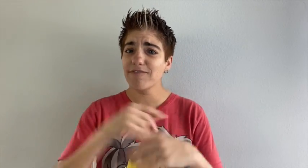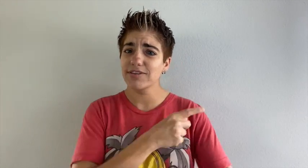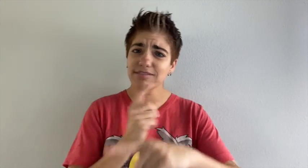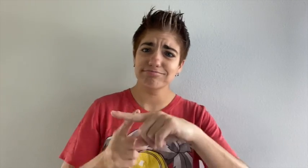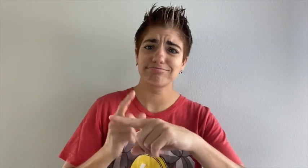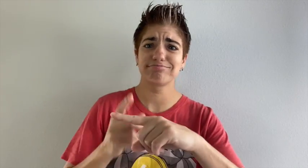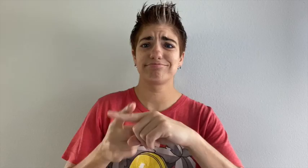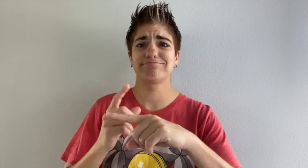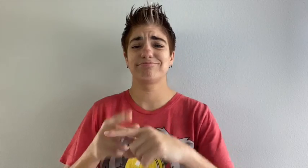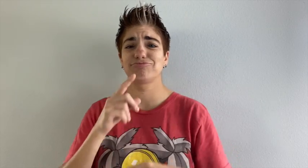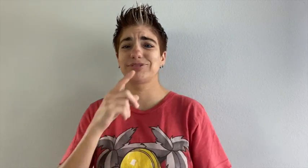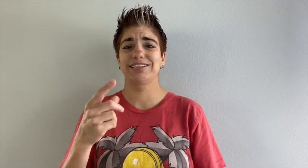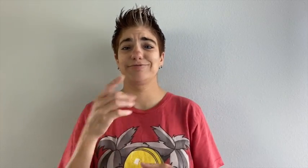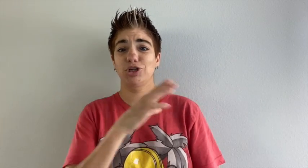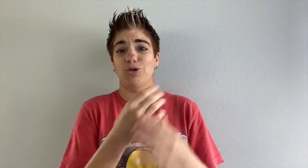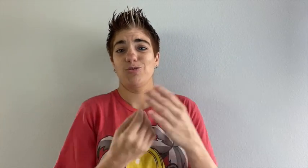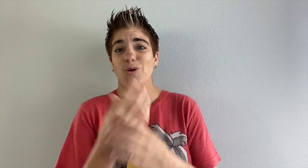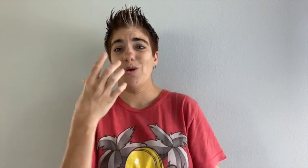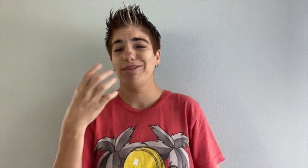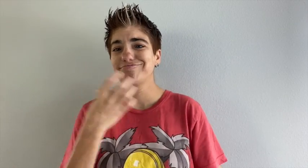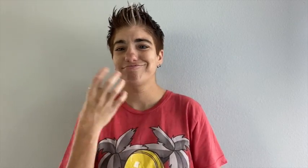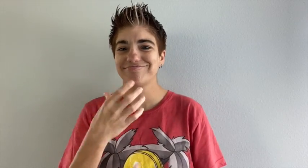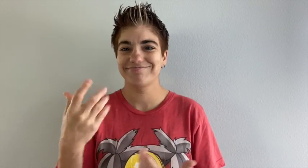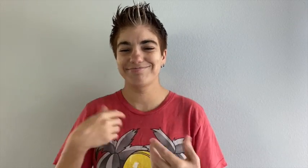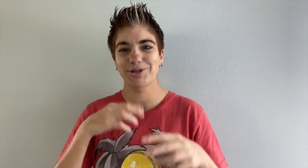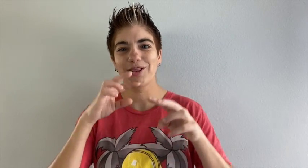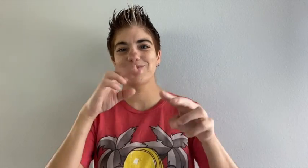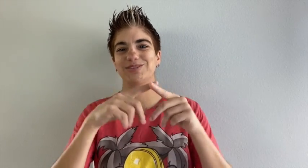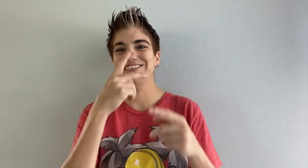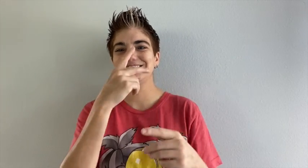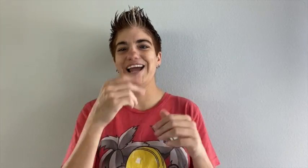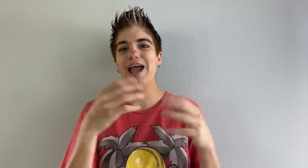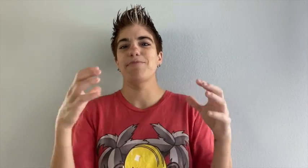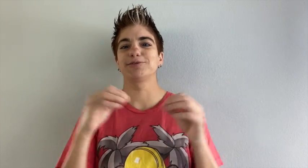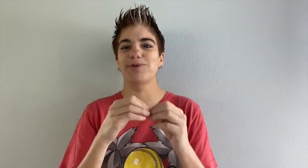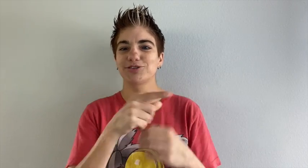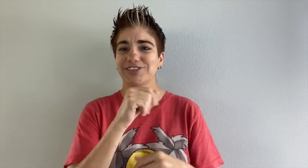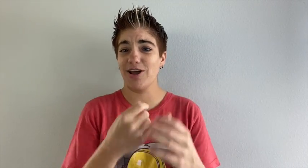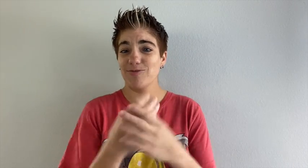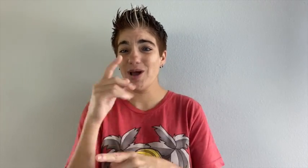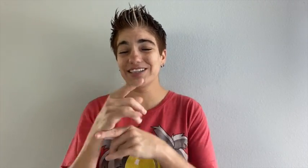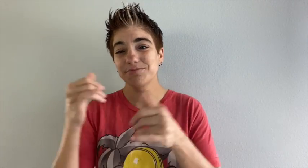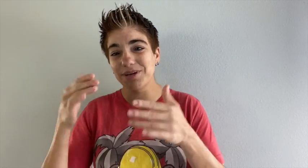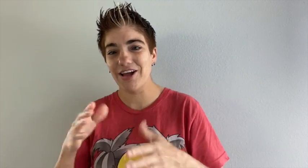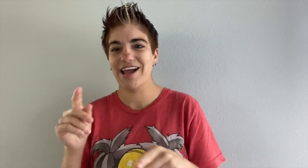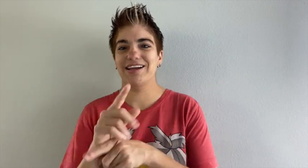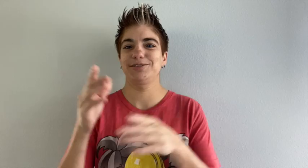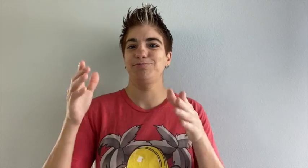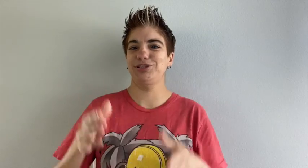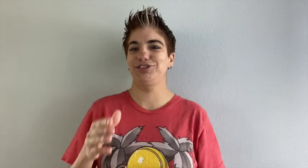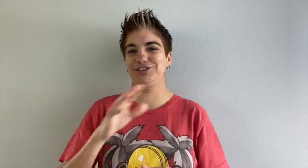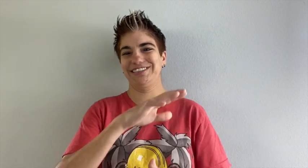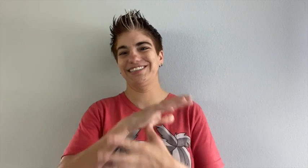more. And now that everything is shifted virtually, she's done great. I really look forward to seeing how much she will